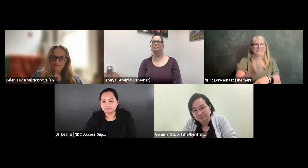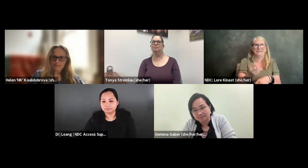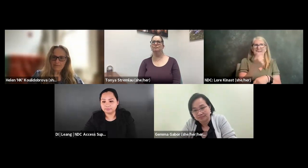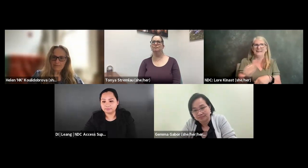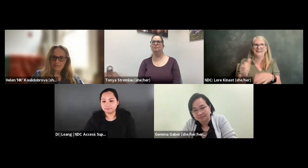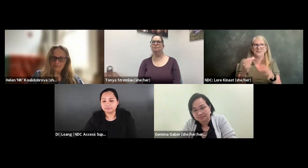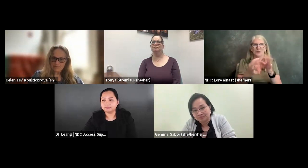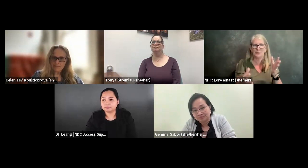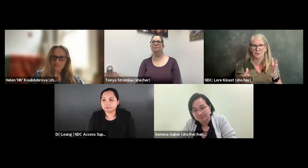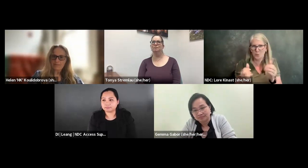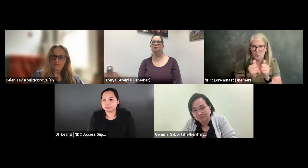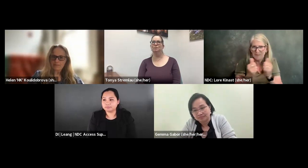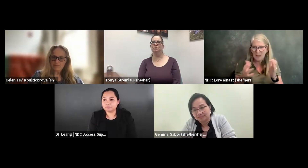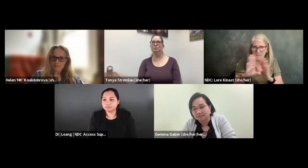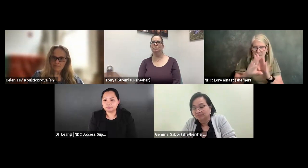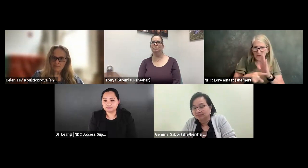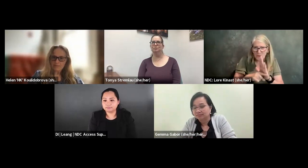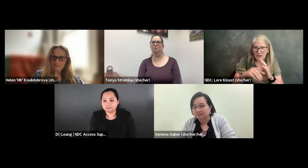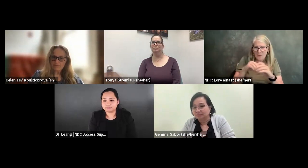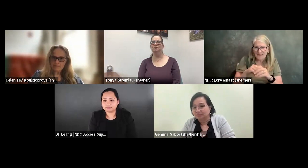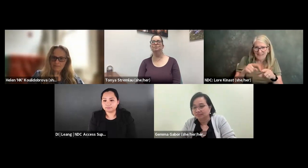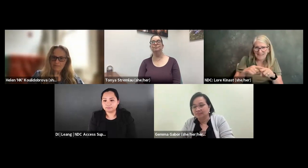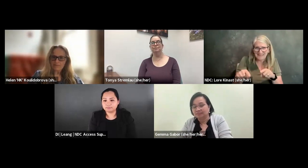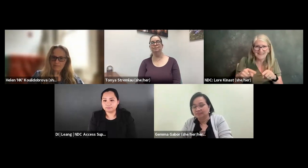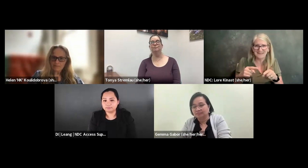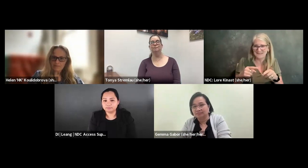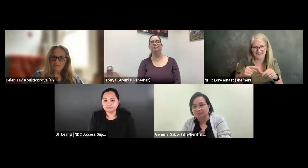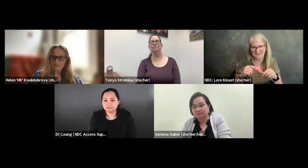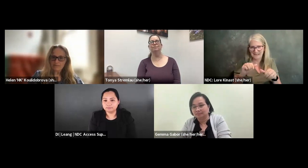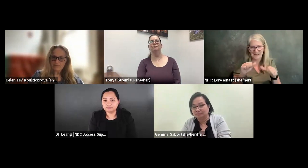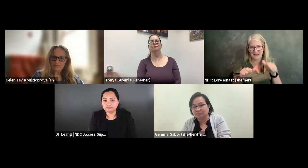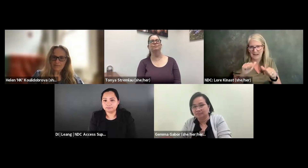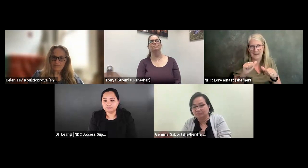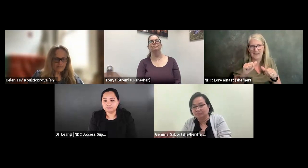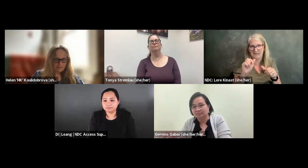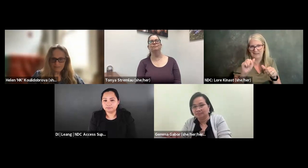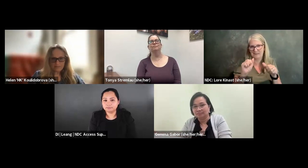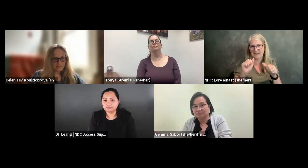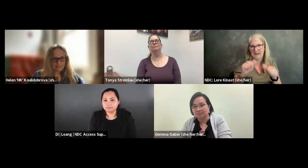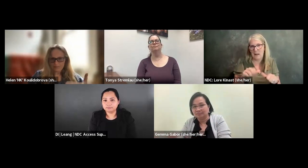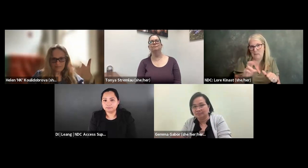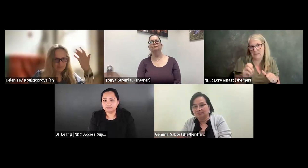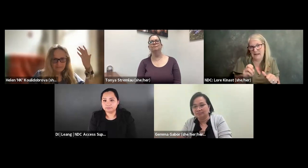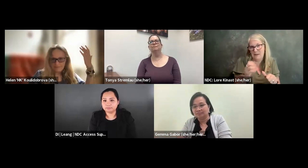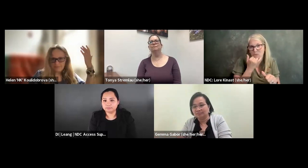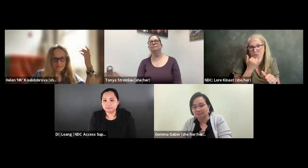Tonya had just mentioned just putting any interpreter in the hot seat without any type of background